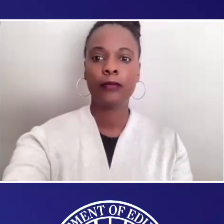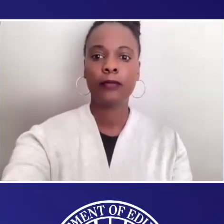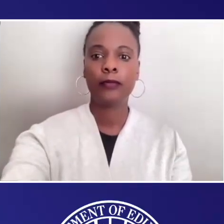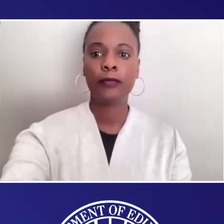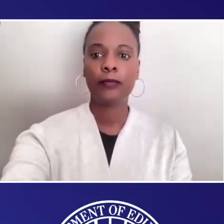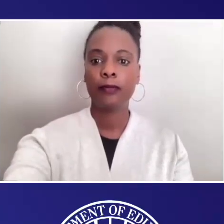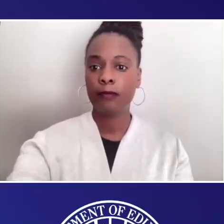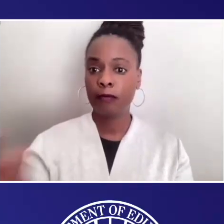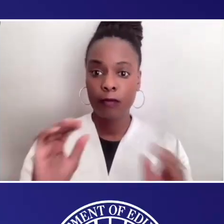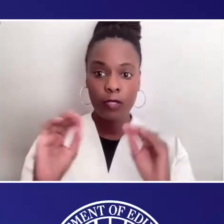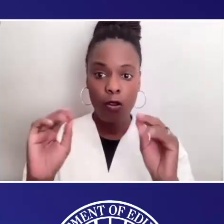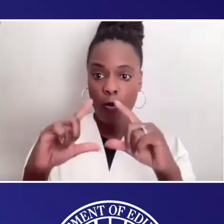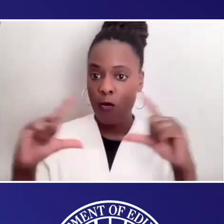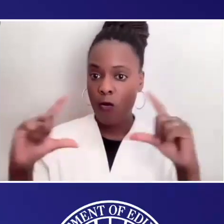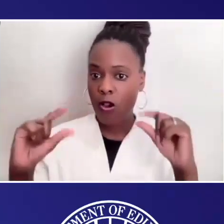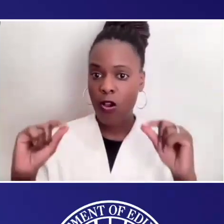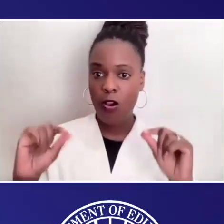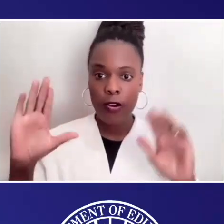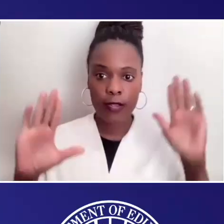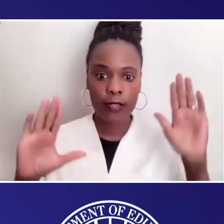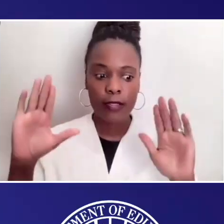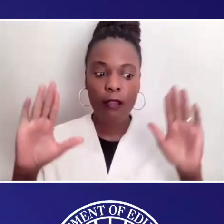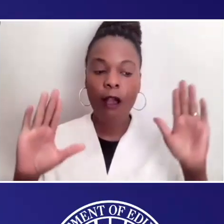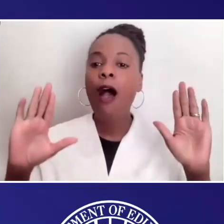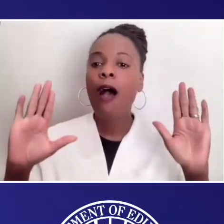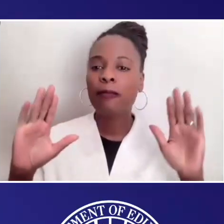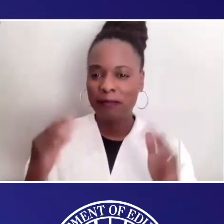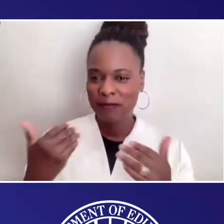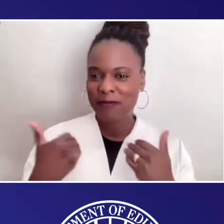oh, we have Ashley up.